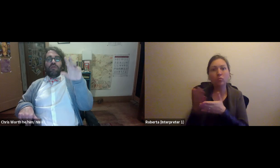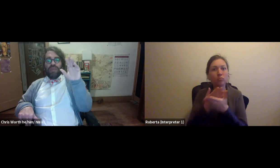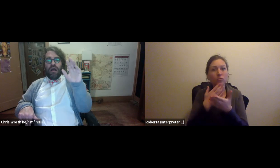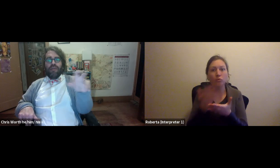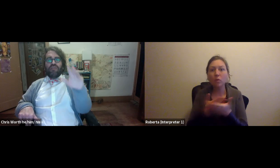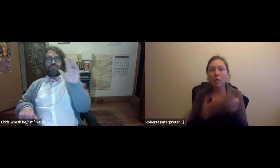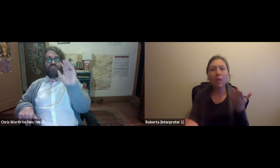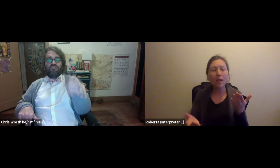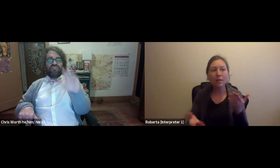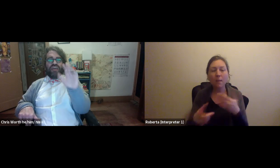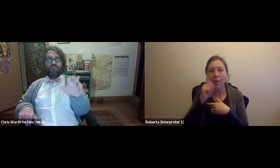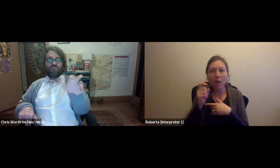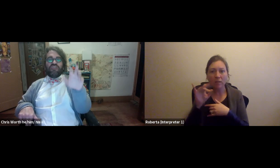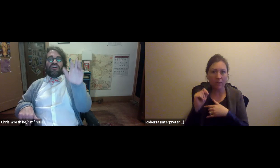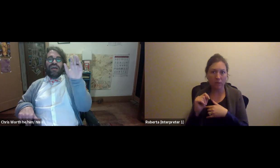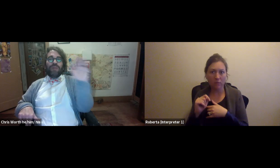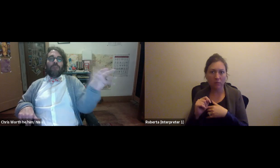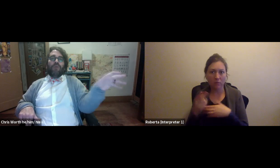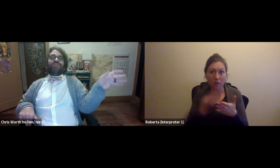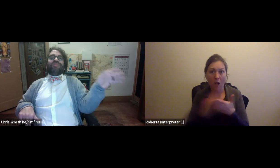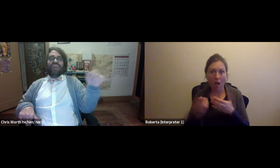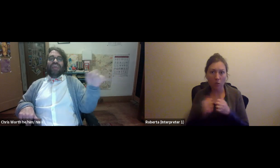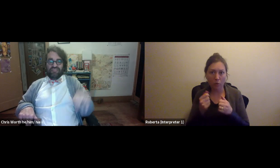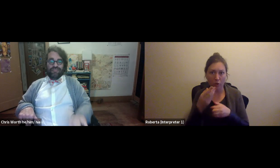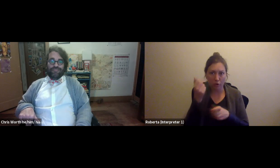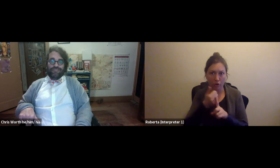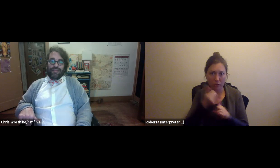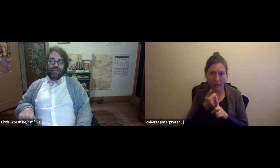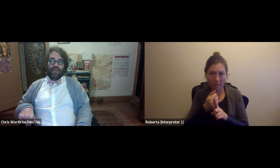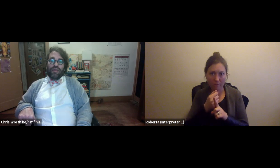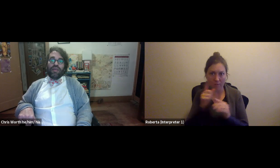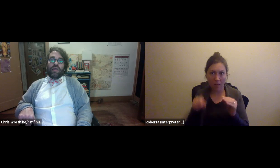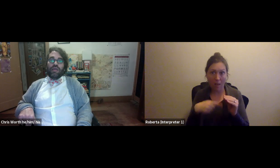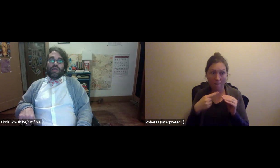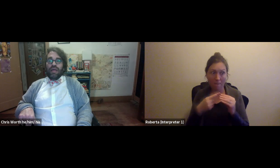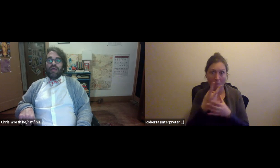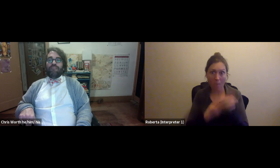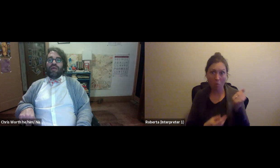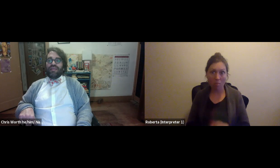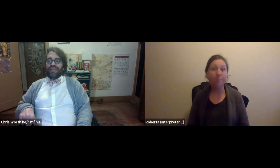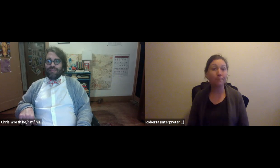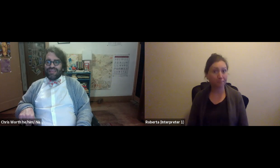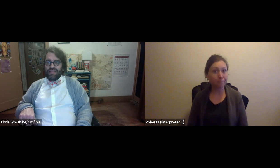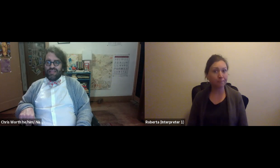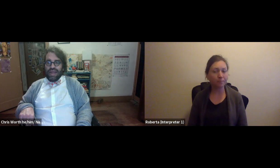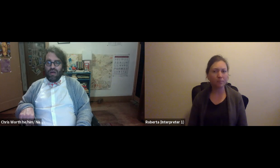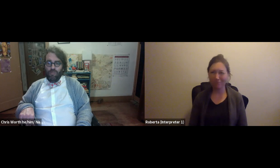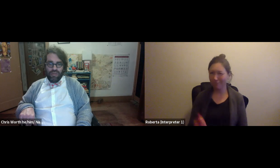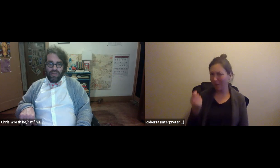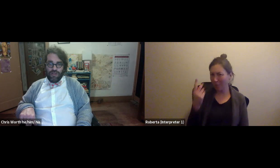Be honest with yourself about both things. Does that make sense? Did I help? >> KATIE